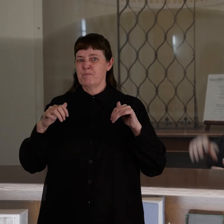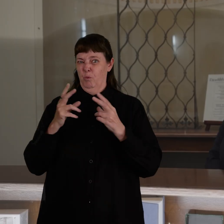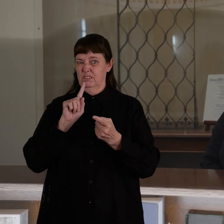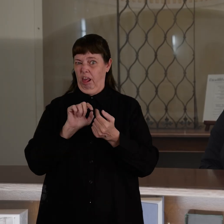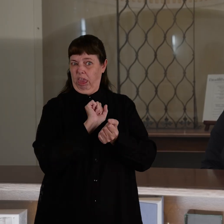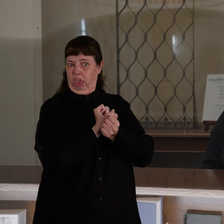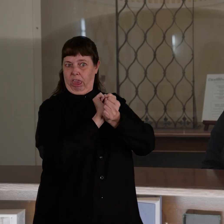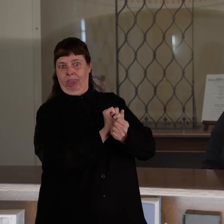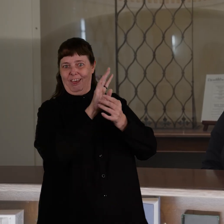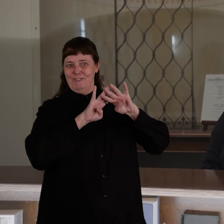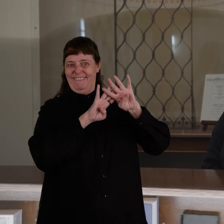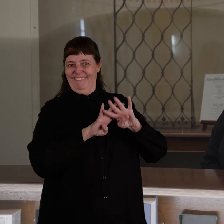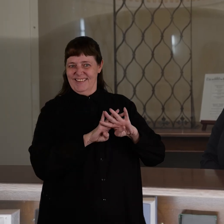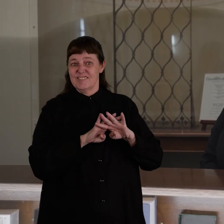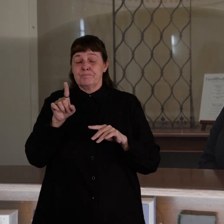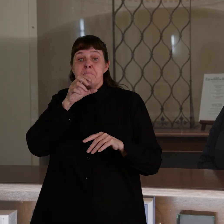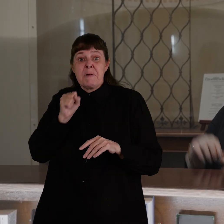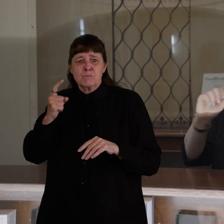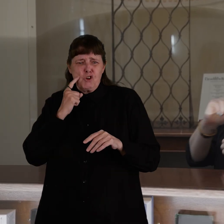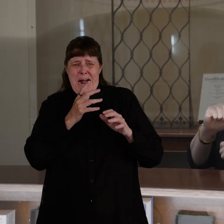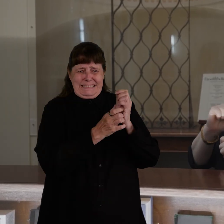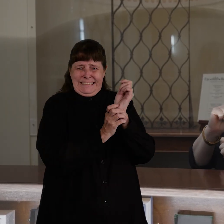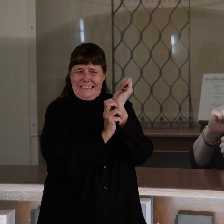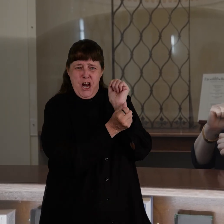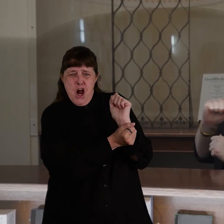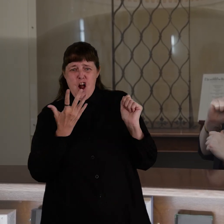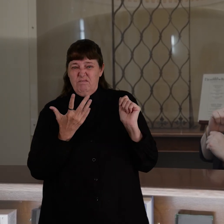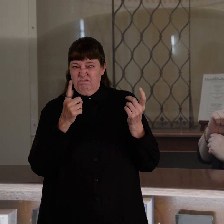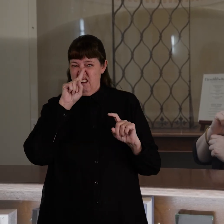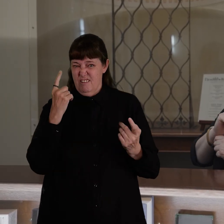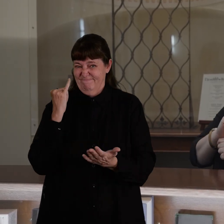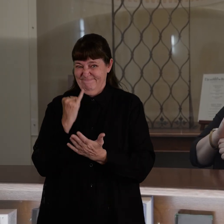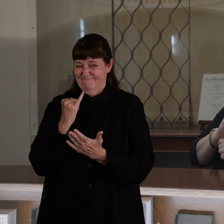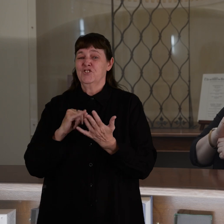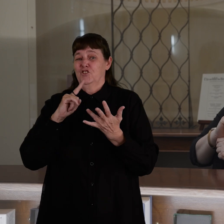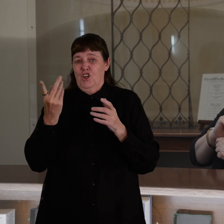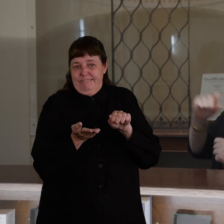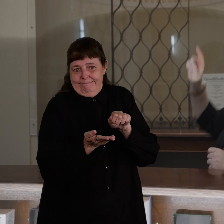chained to a piece of iron work. They couldn't detach her and her handcuff from the iron work,